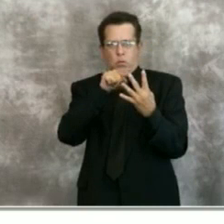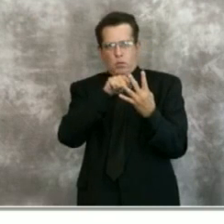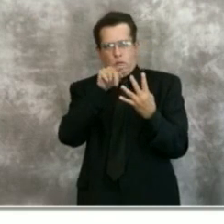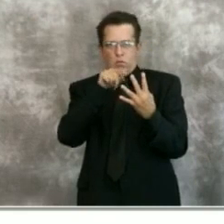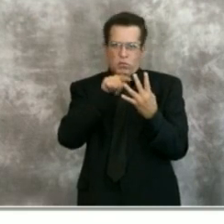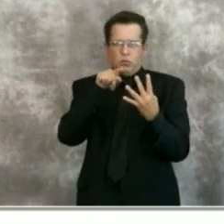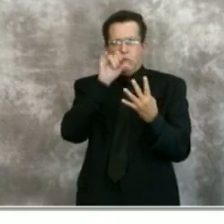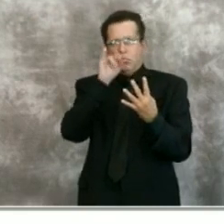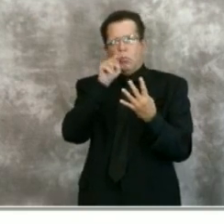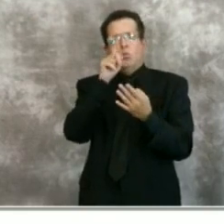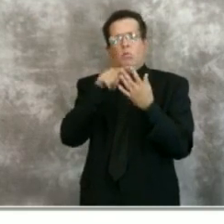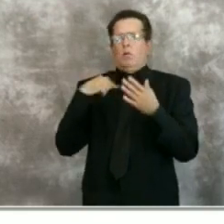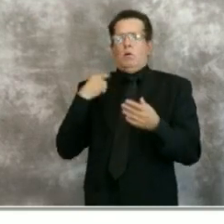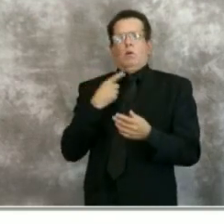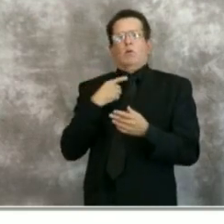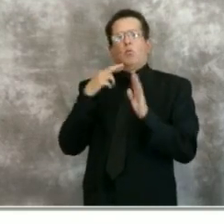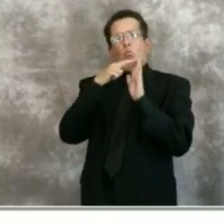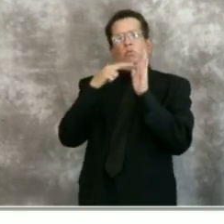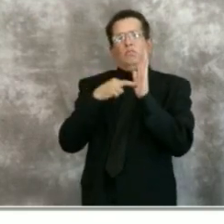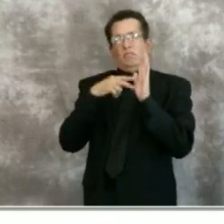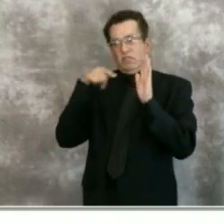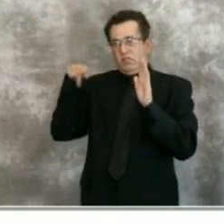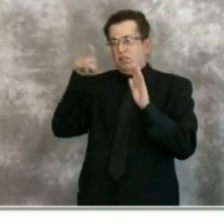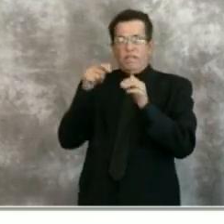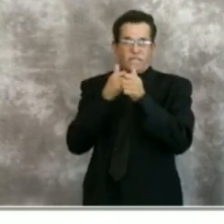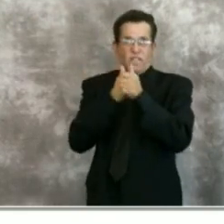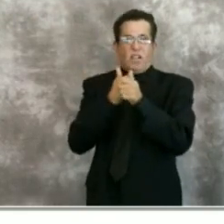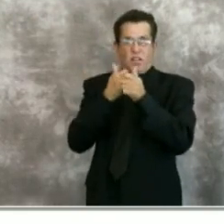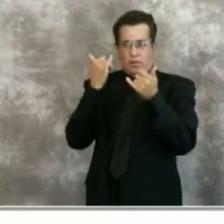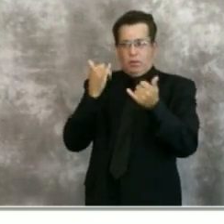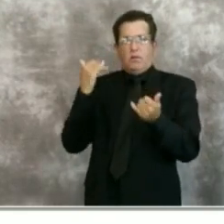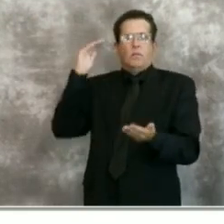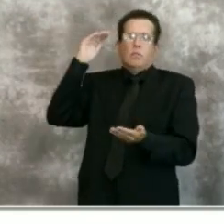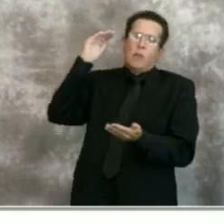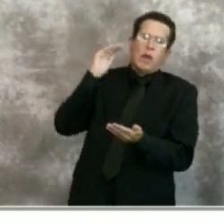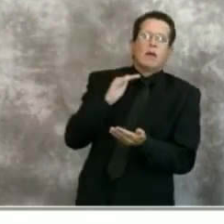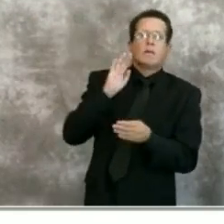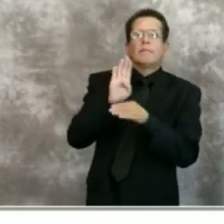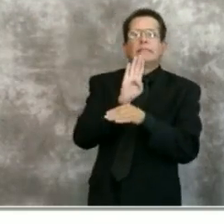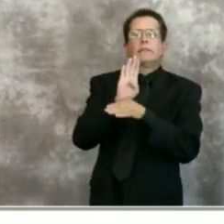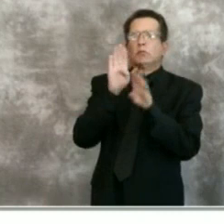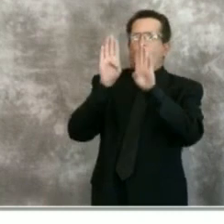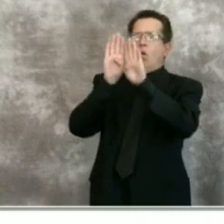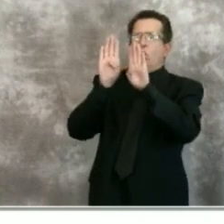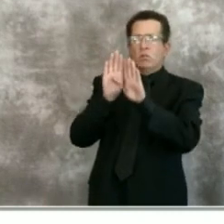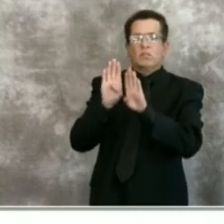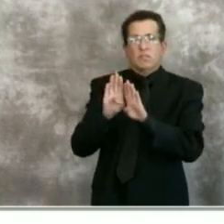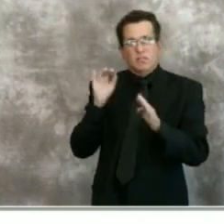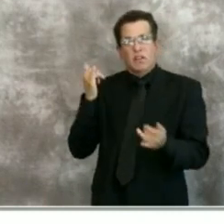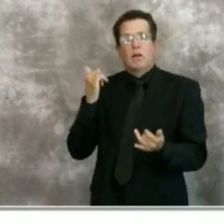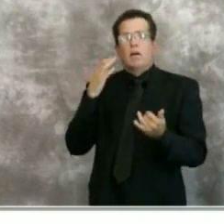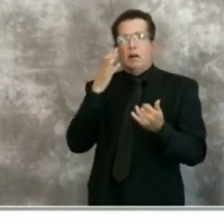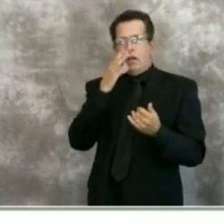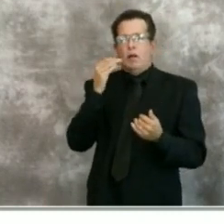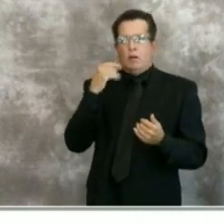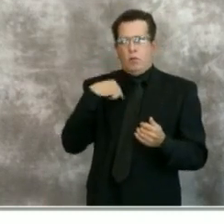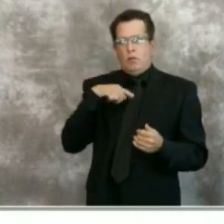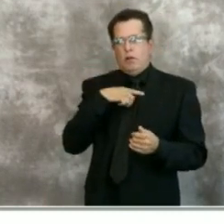WIDESPREAD AND THE NEXT SLIDE. THIS JUST BASICALLY SHOWS THE ACTIONS THAT WERE TAKEN IN MID-JUNE. AS WE WERE.